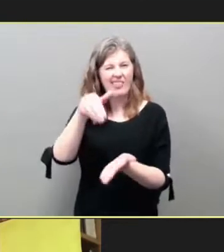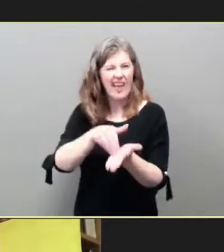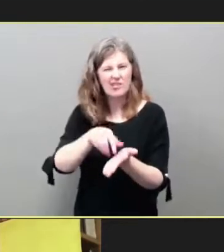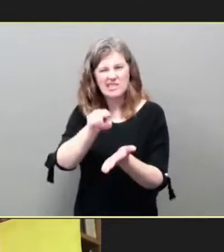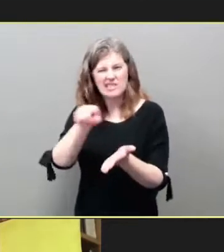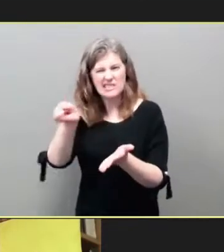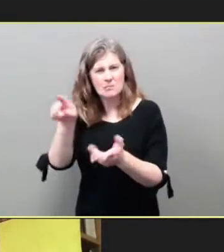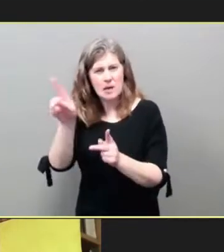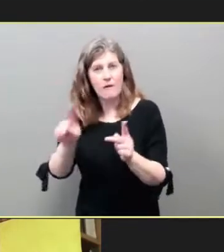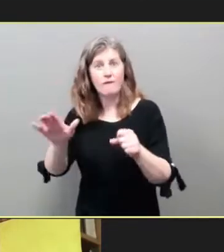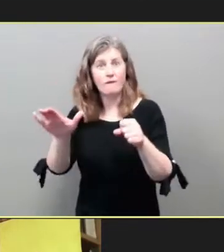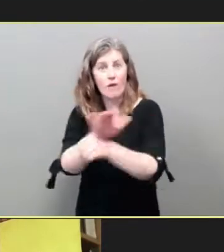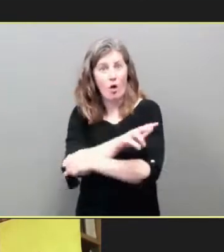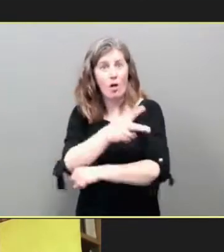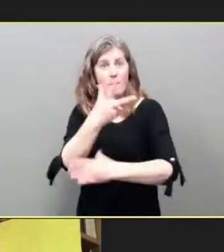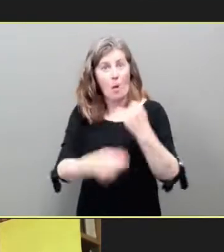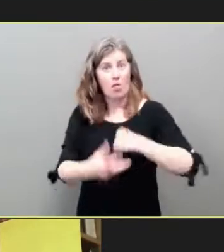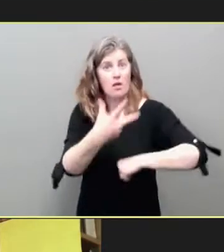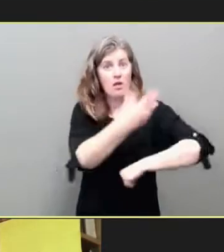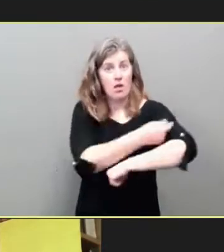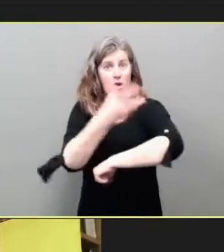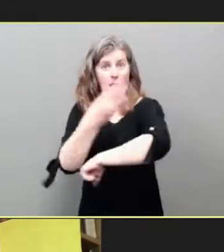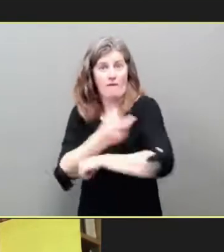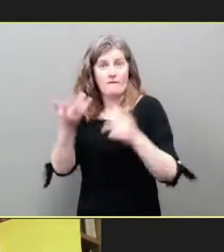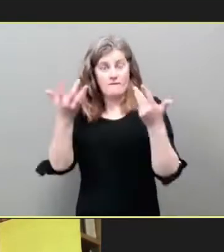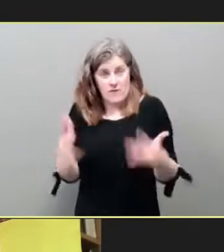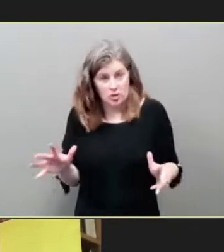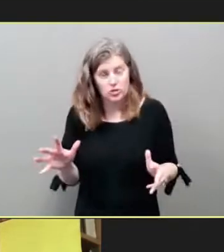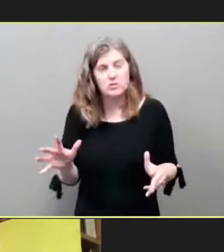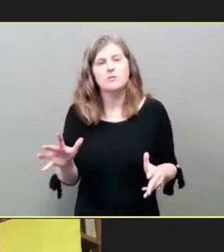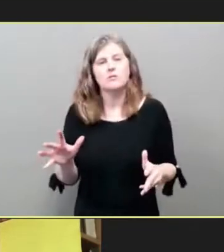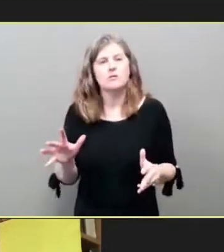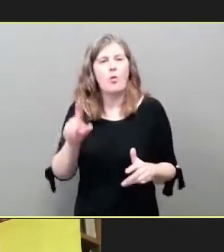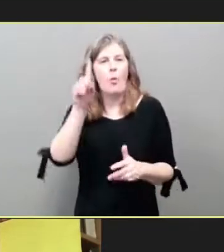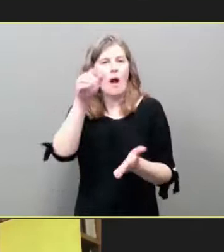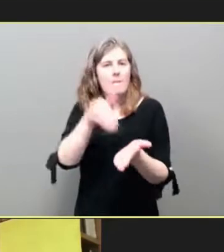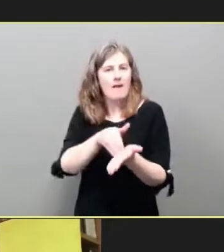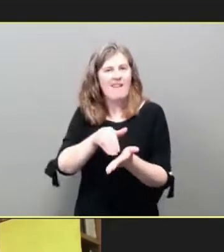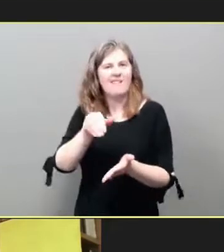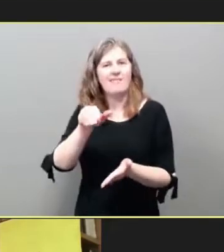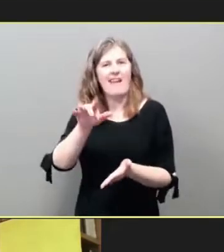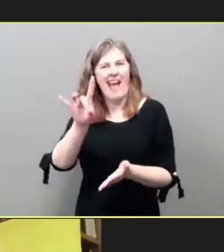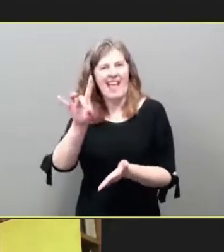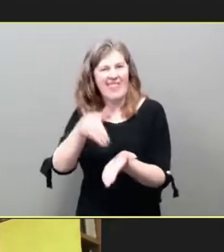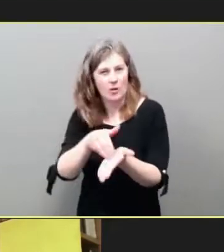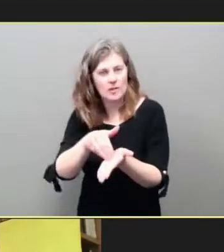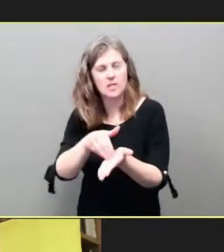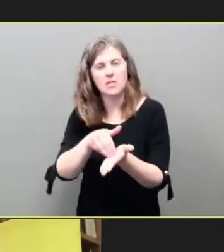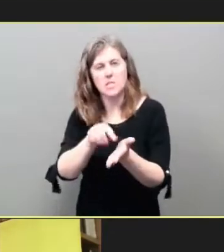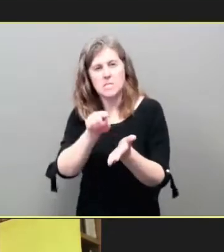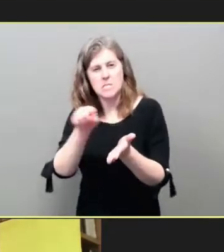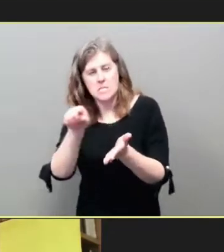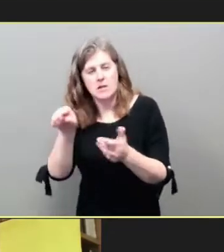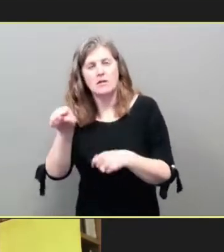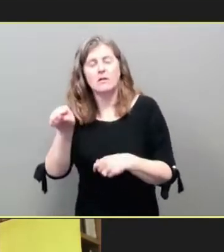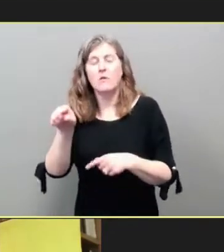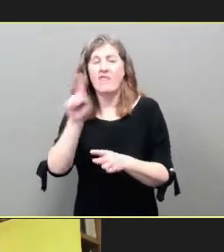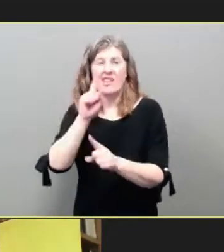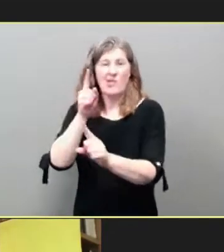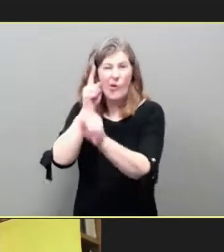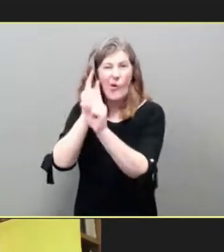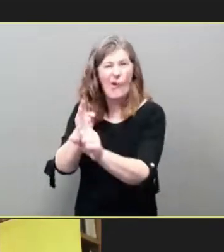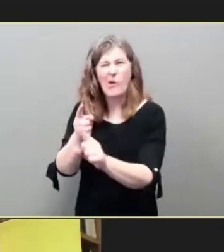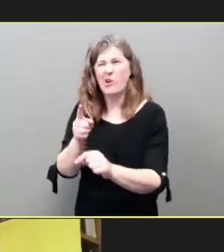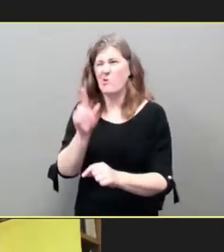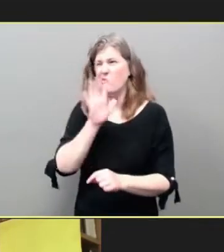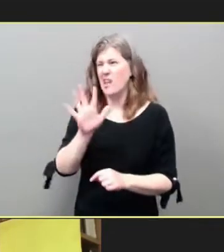vaccinated. I'm, you can uh, we really, you know, There's only about a 230,000